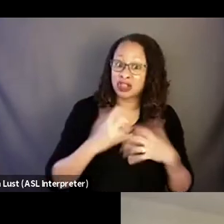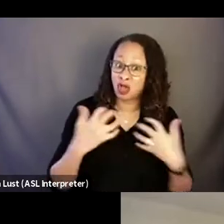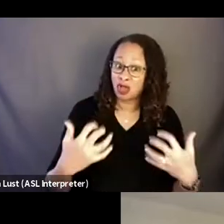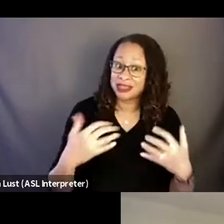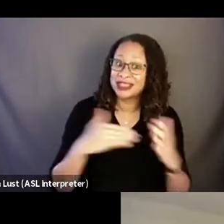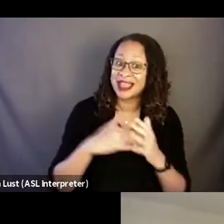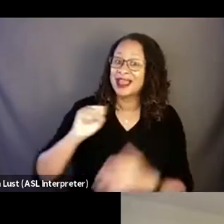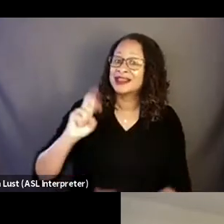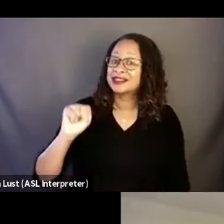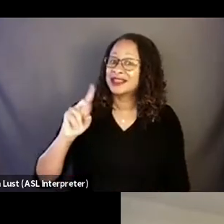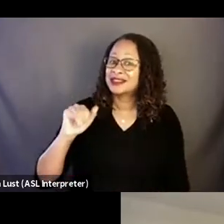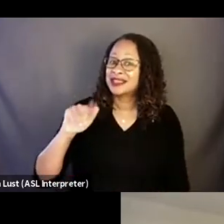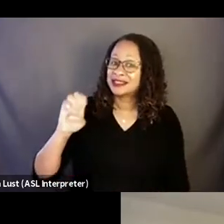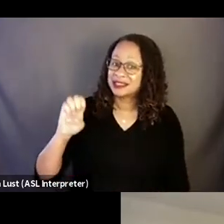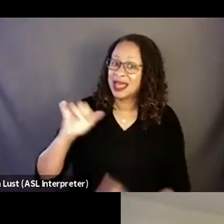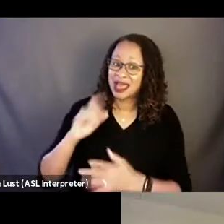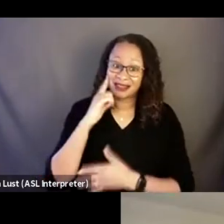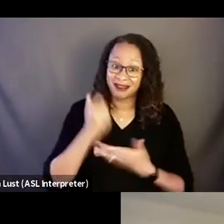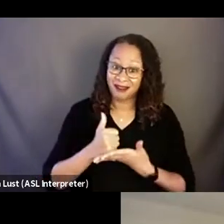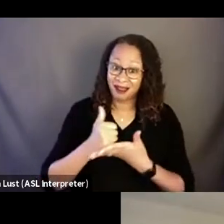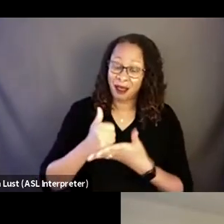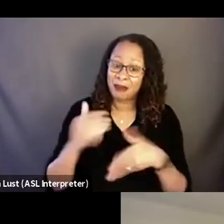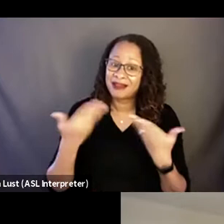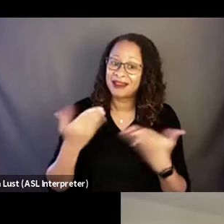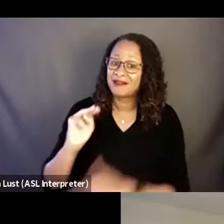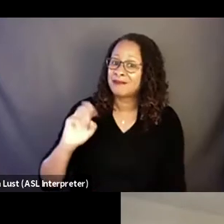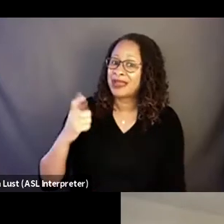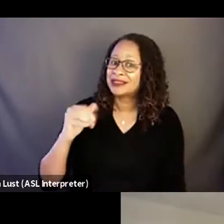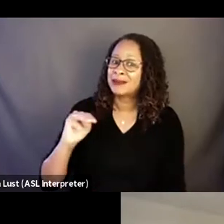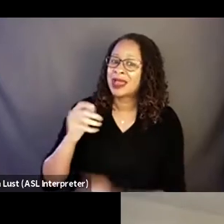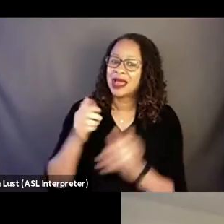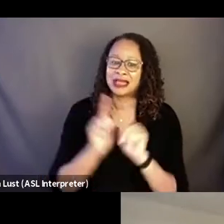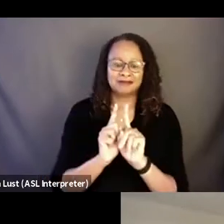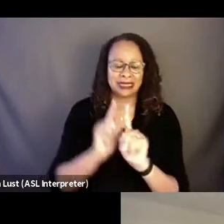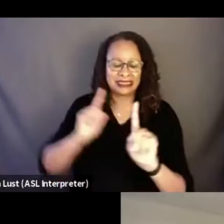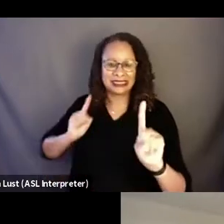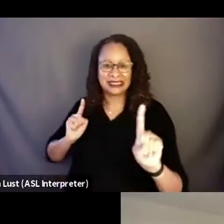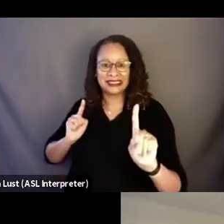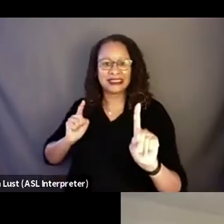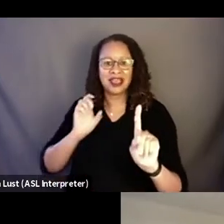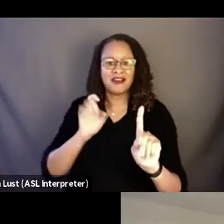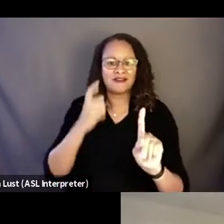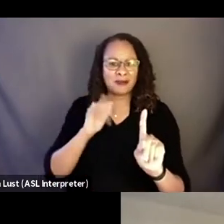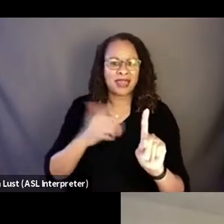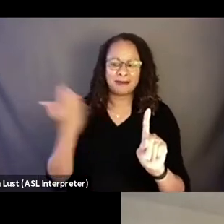that I think helped give Maxim this distance from that past that he's been looking for.